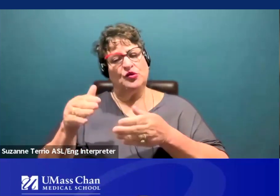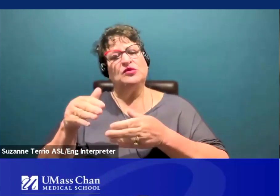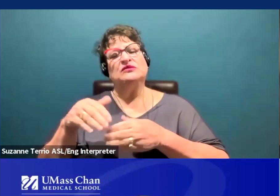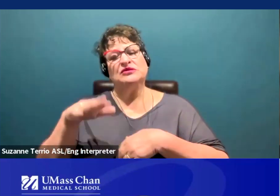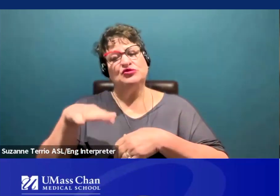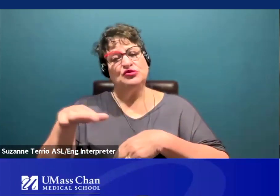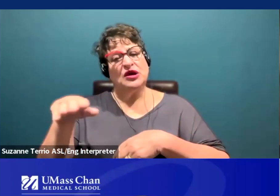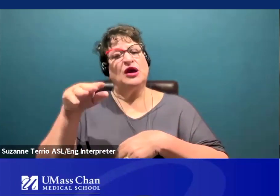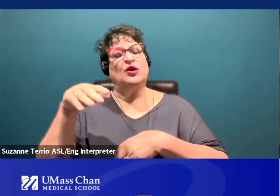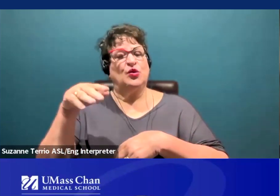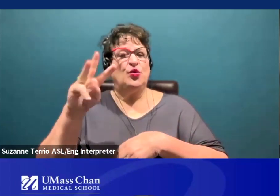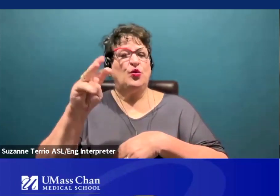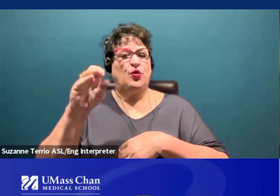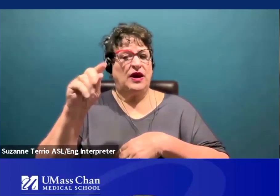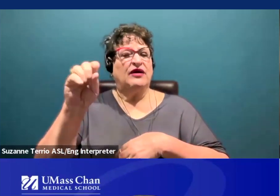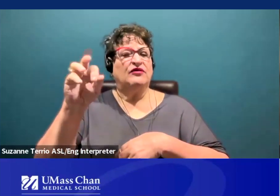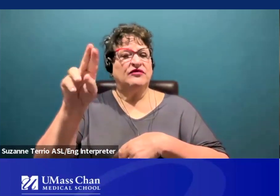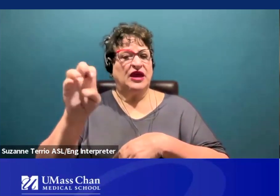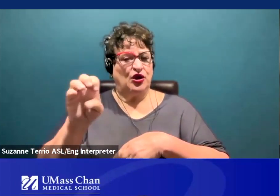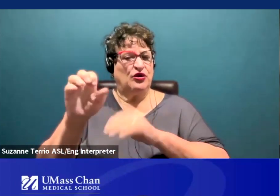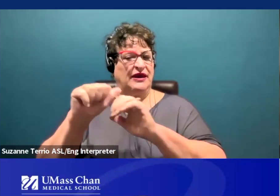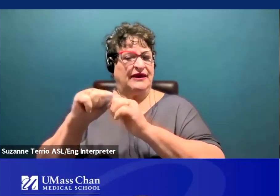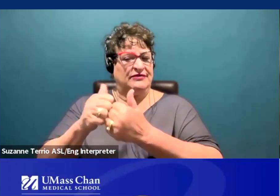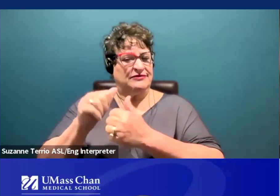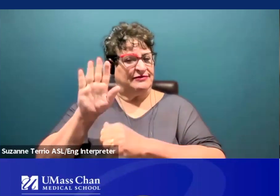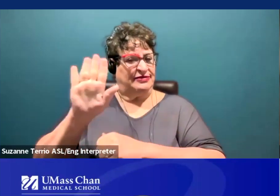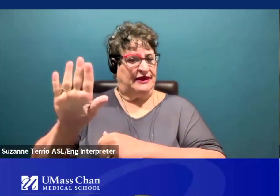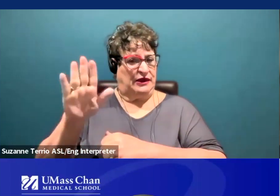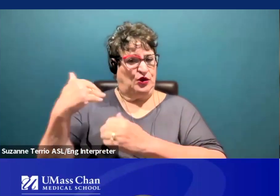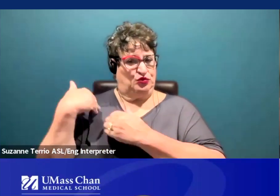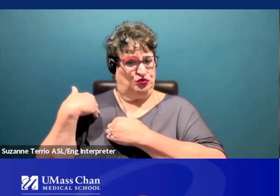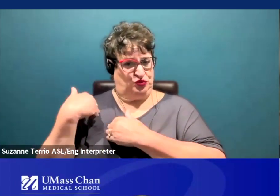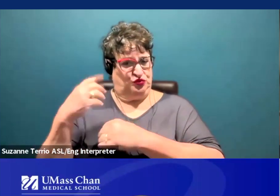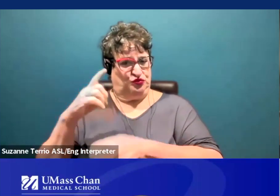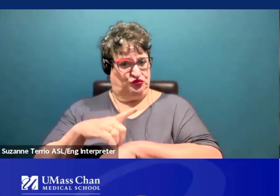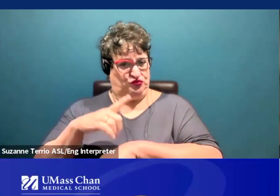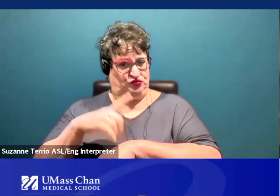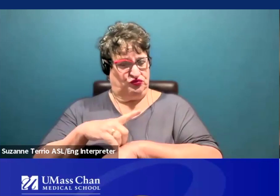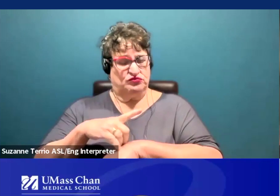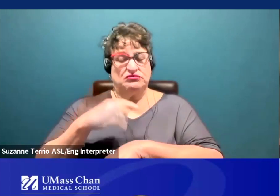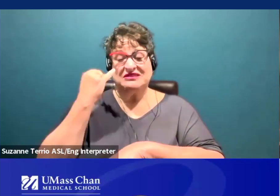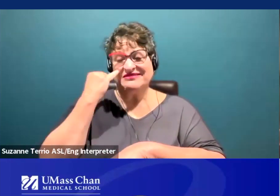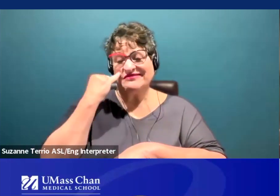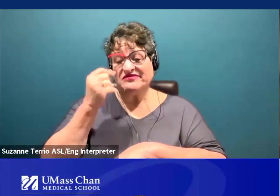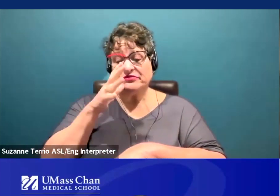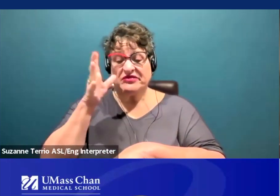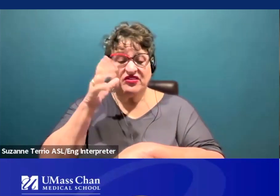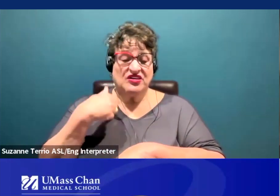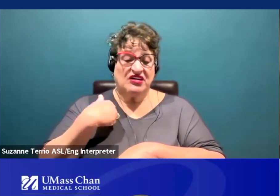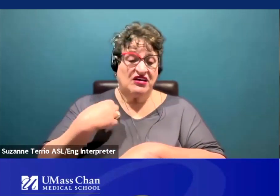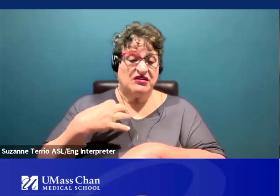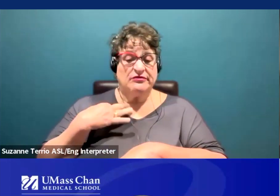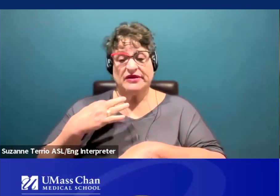So if that parent is saying, you know, I applied for an IHSS worker or I applied for a personal care aid,